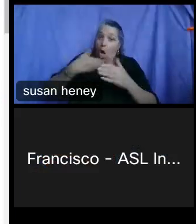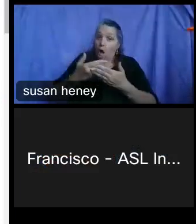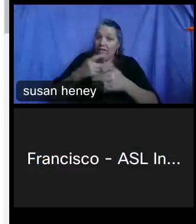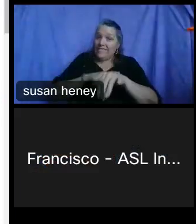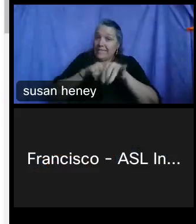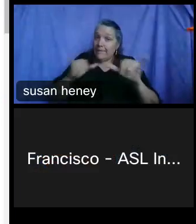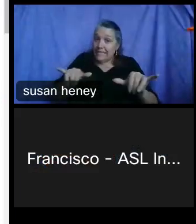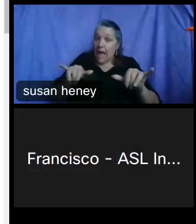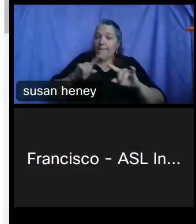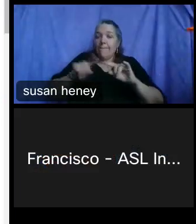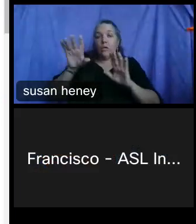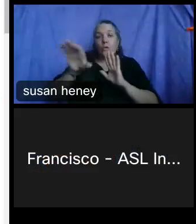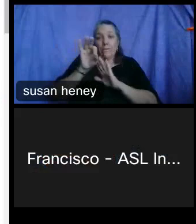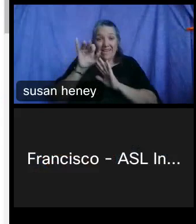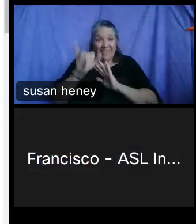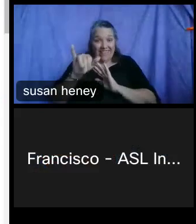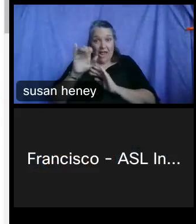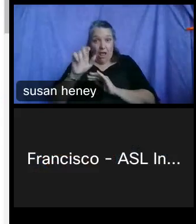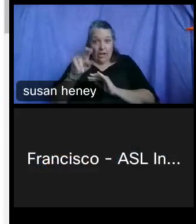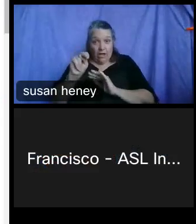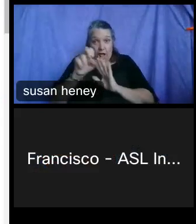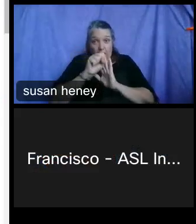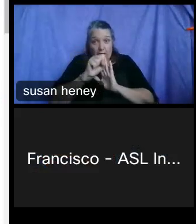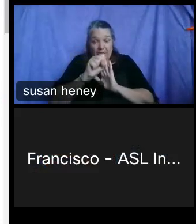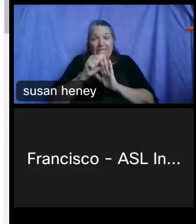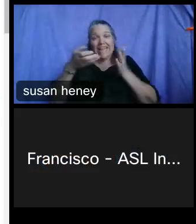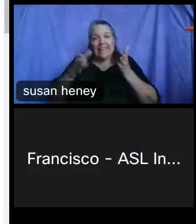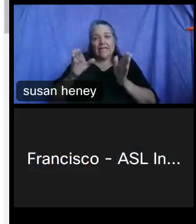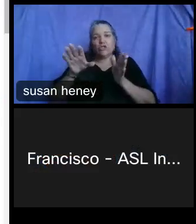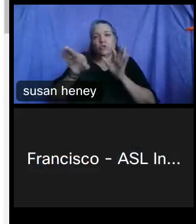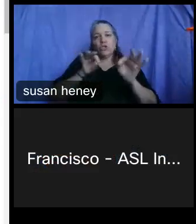select the icon at the top, it gives you a choice of which one that you'd like to